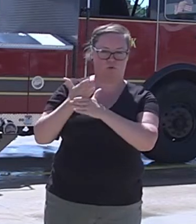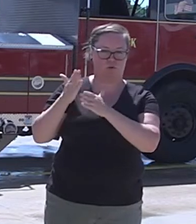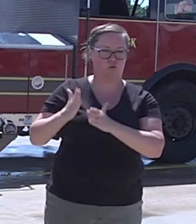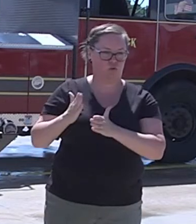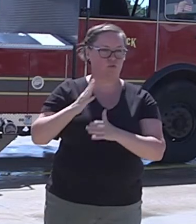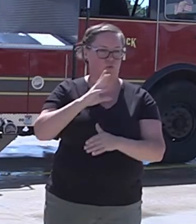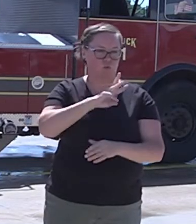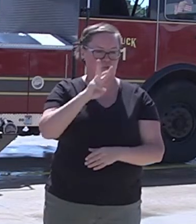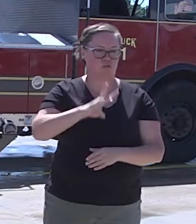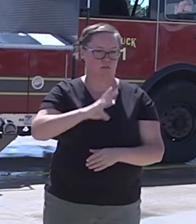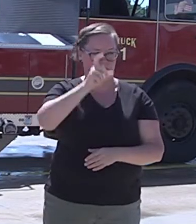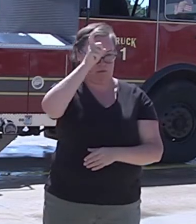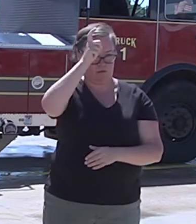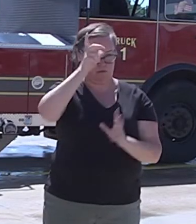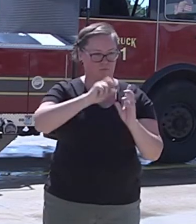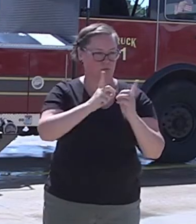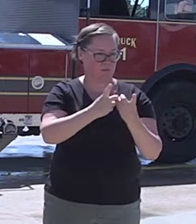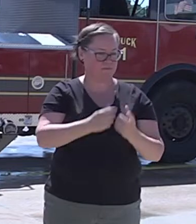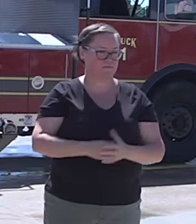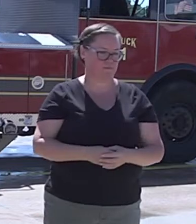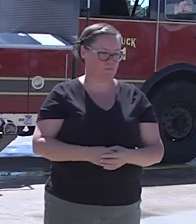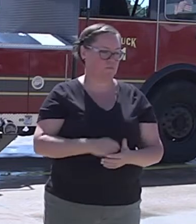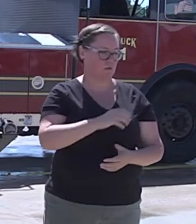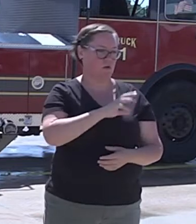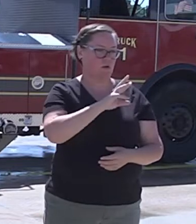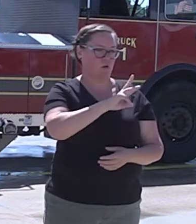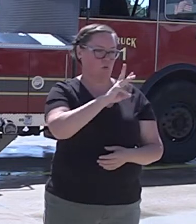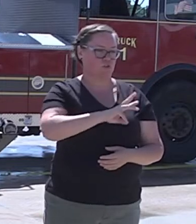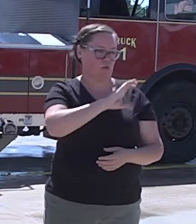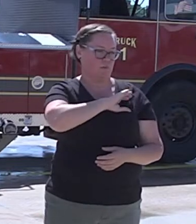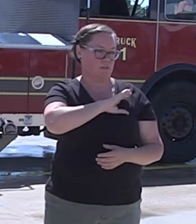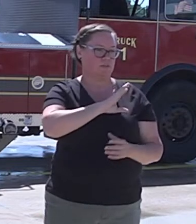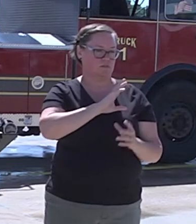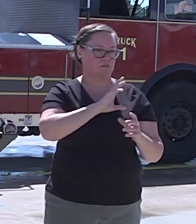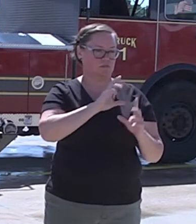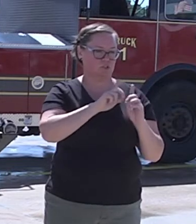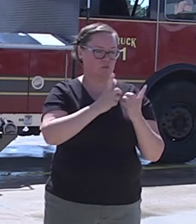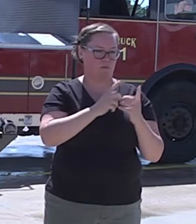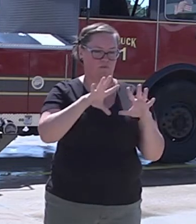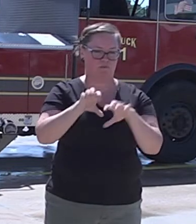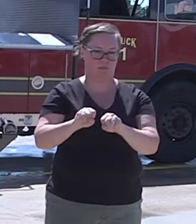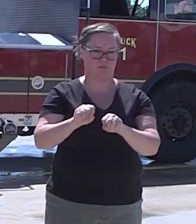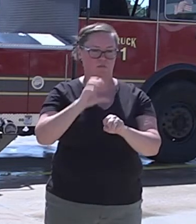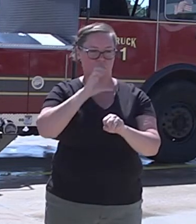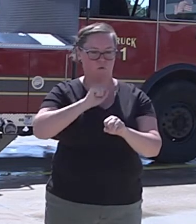department the witcha police department has arrested a 64-year-old male of Witchita for